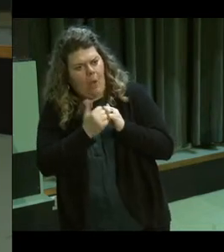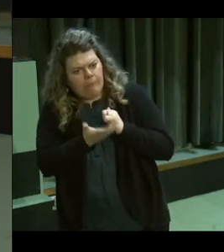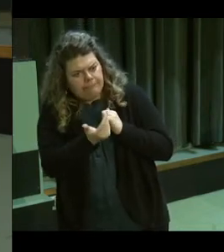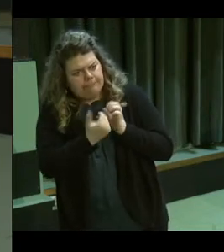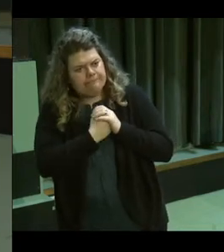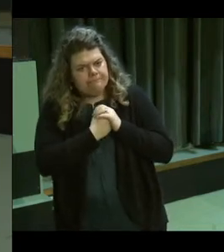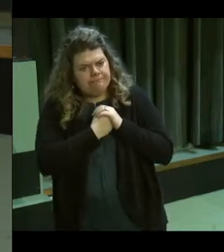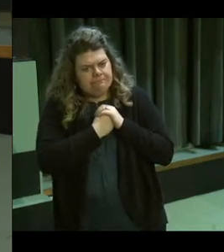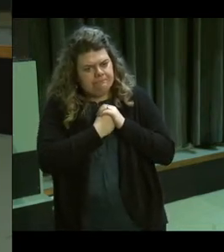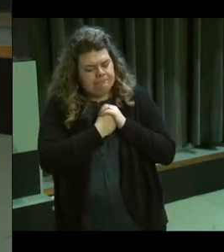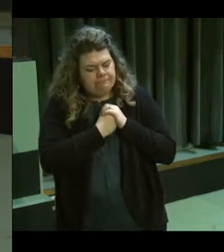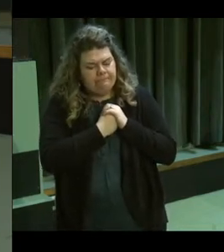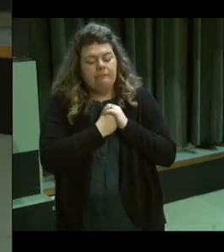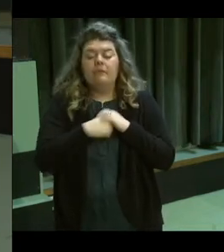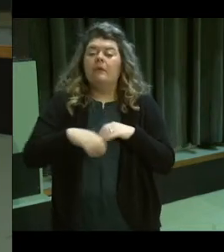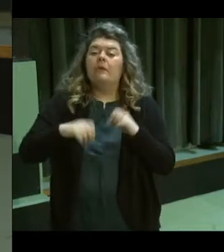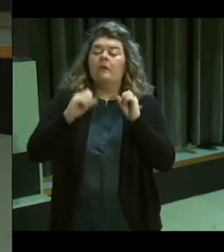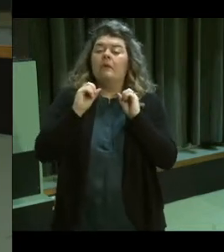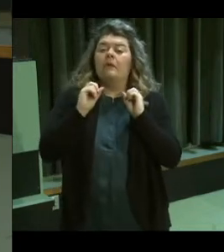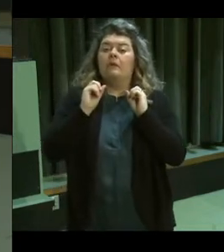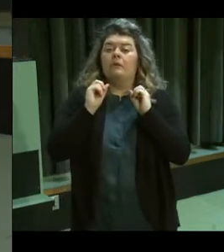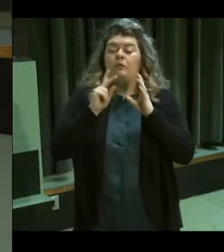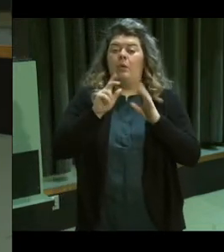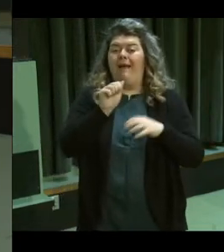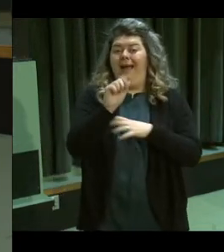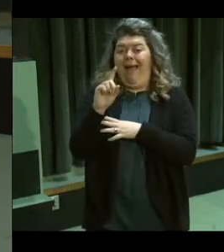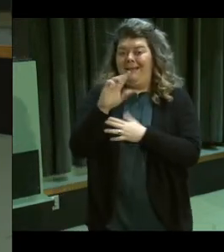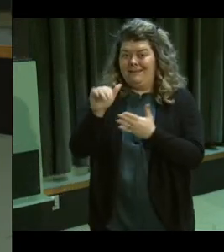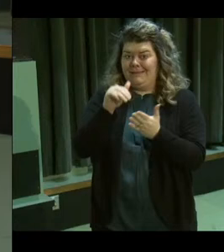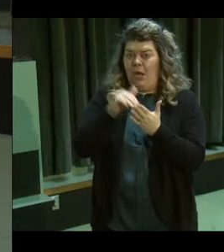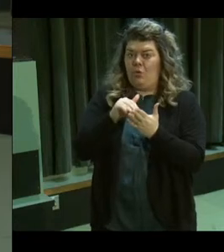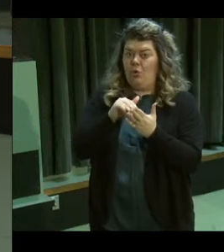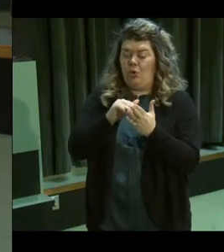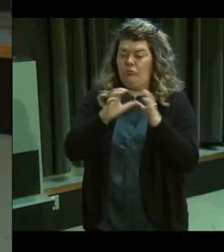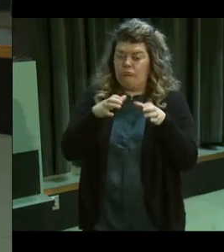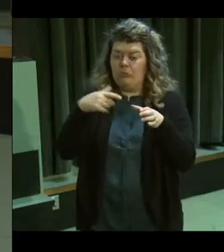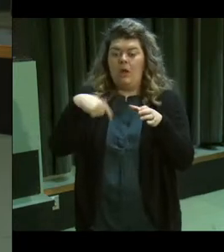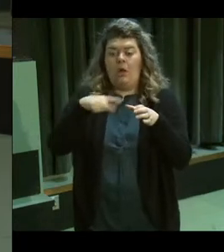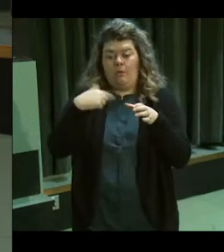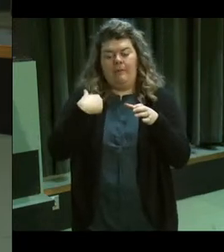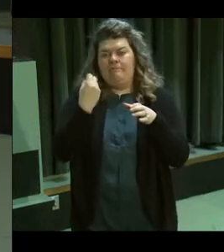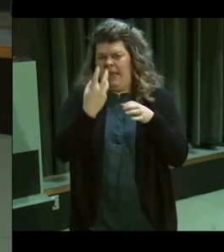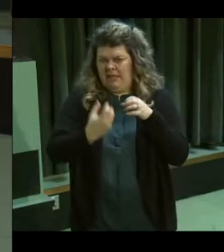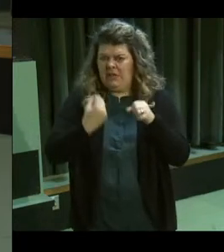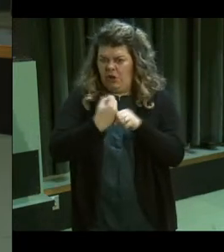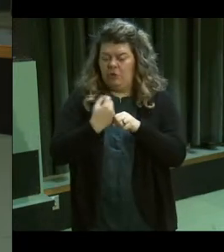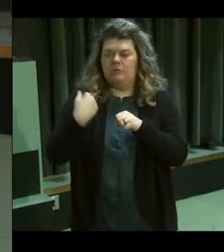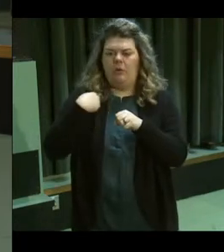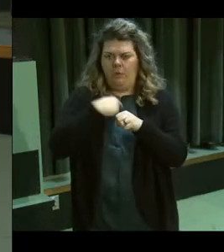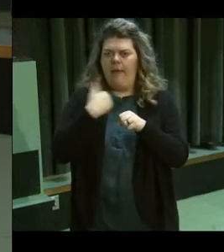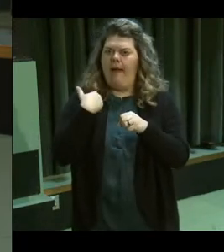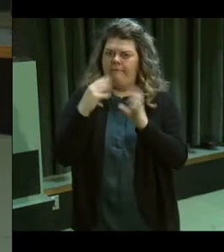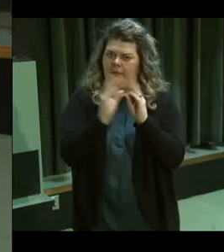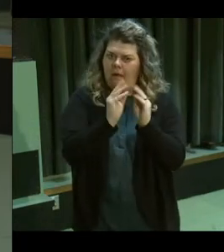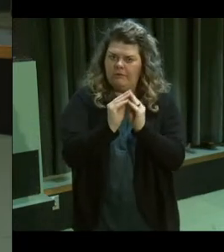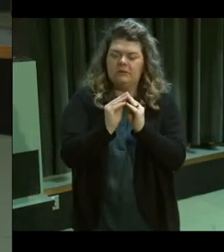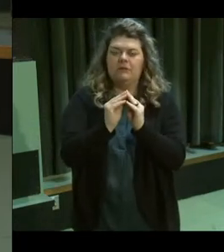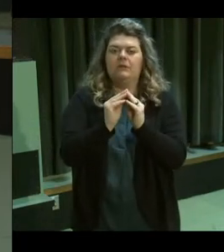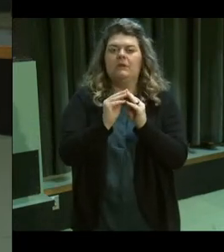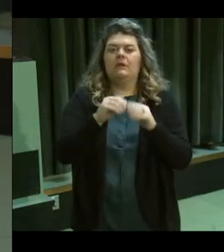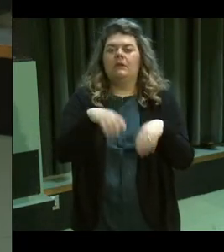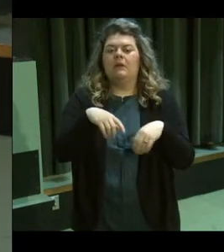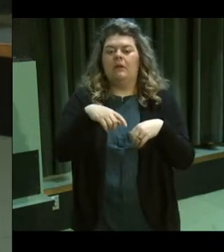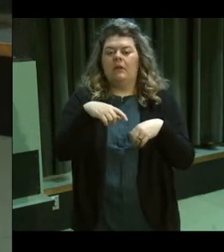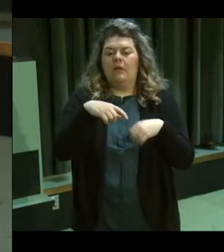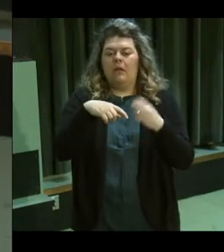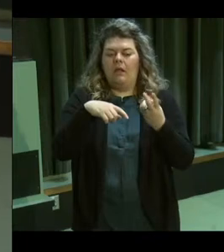So at our center, we have,